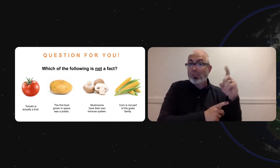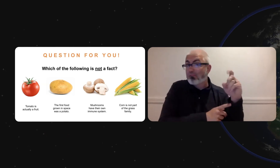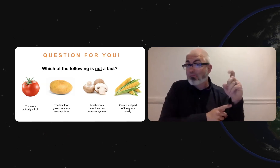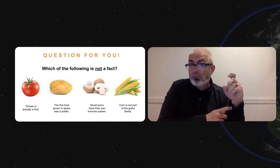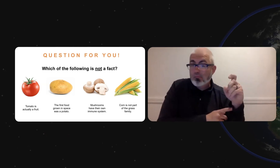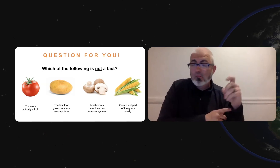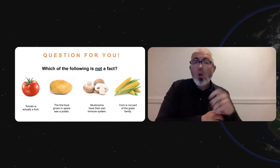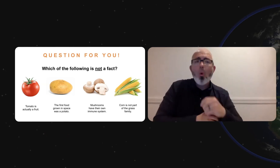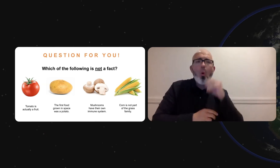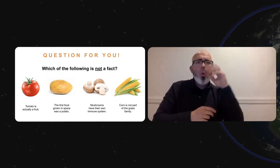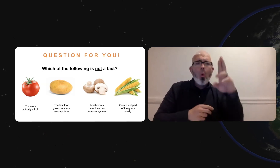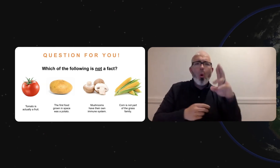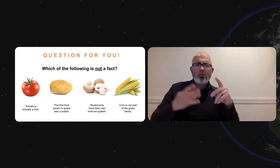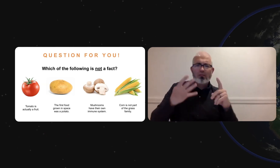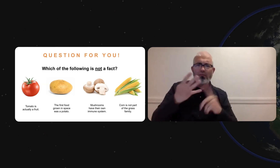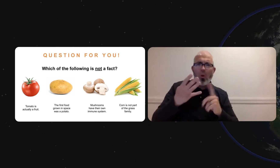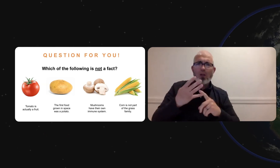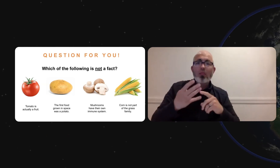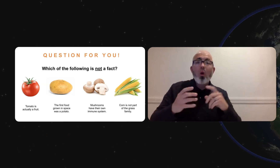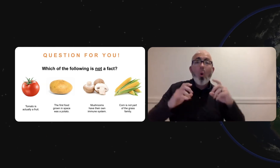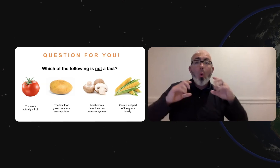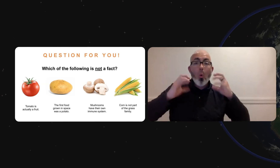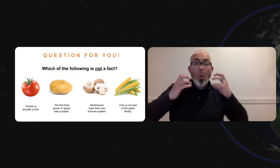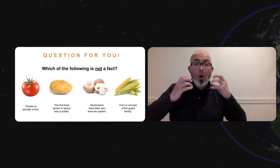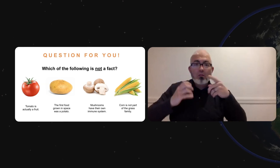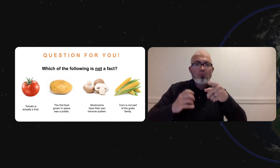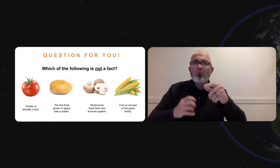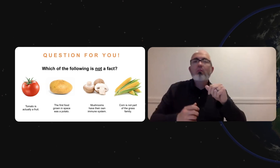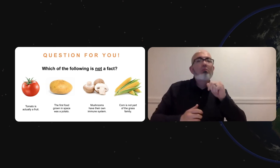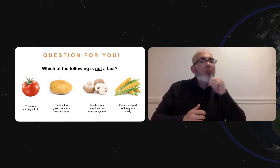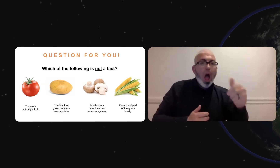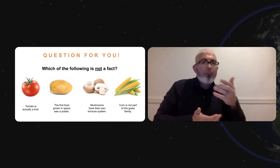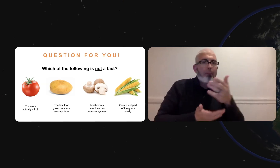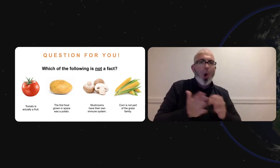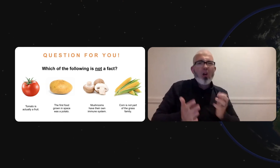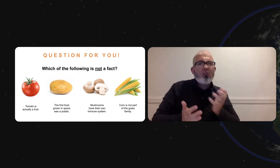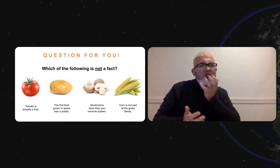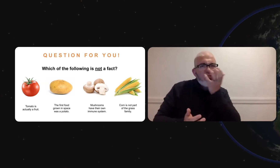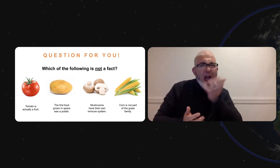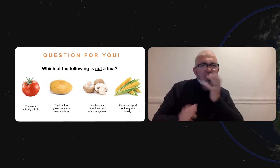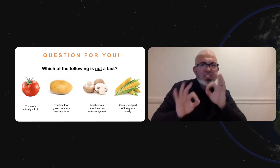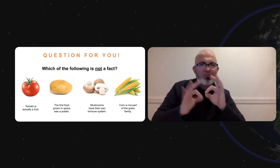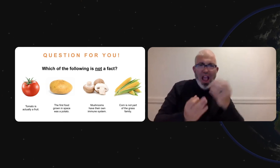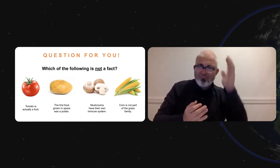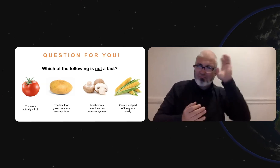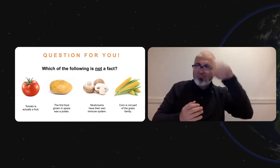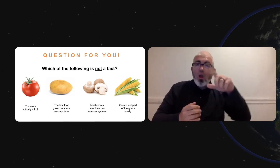It seems there's a tie between the first food grown in space, which actually was a potato, and corn not being part of the grass family.